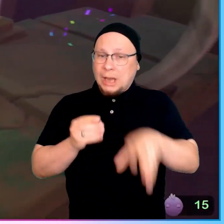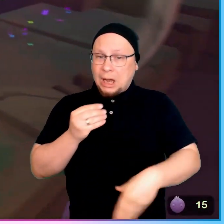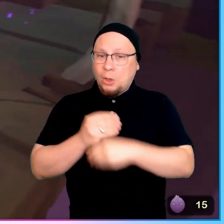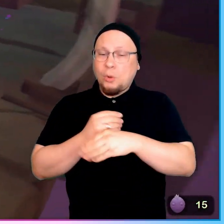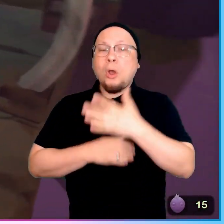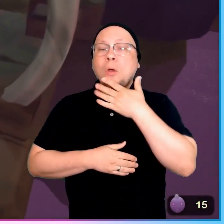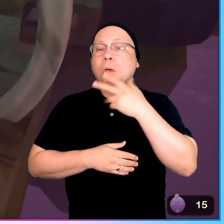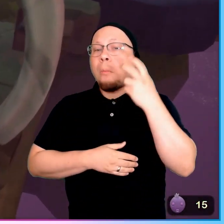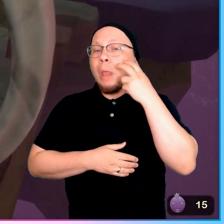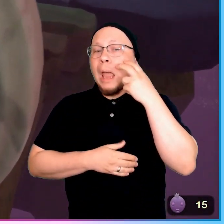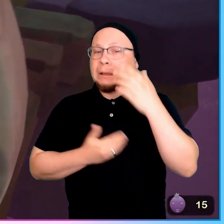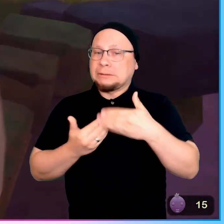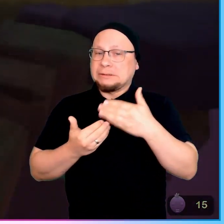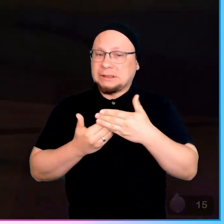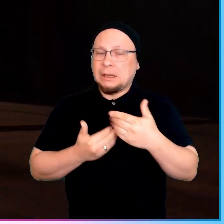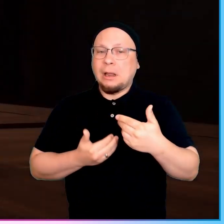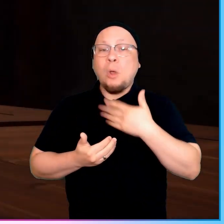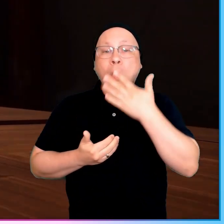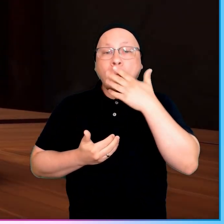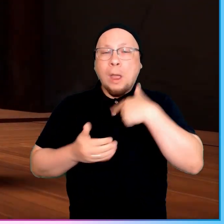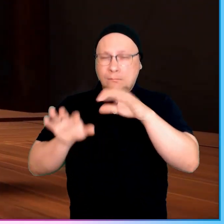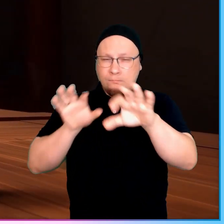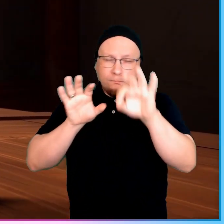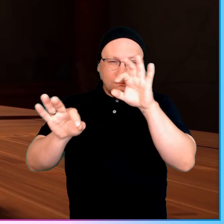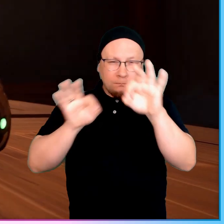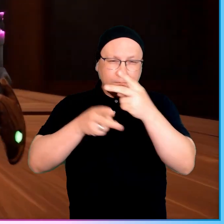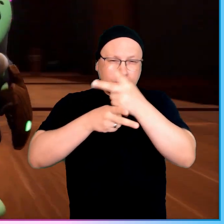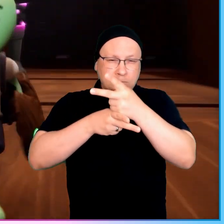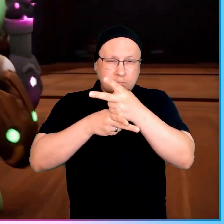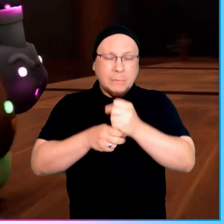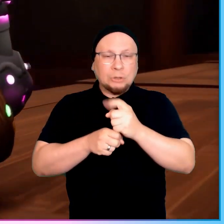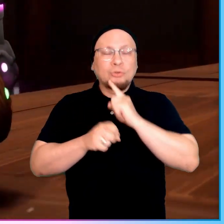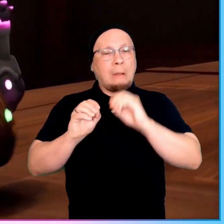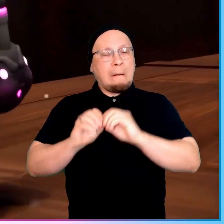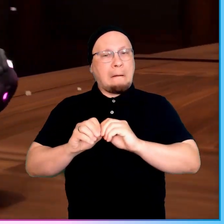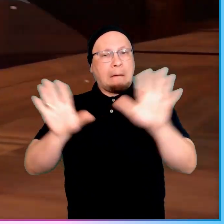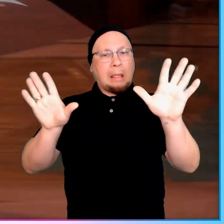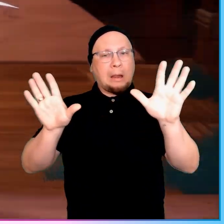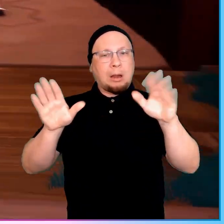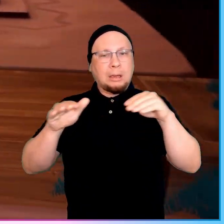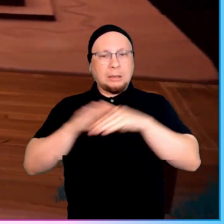with carefully chosen colour palettes that ensure clarity and accessibility for all players.